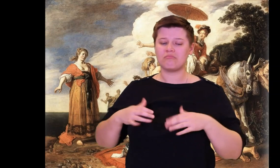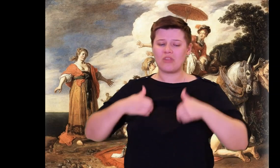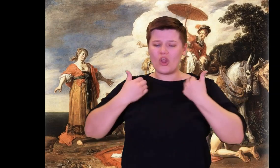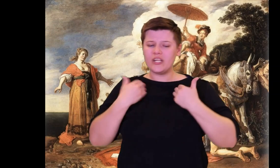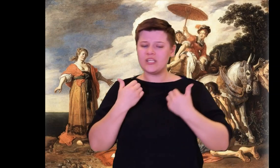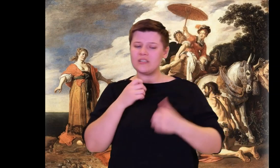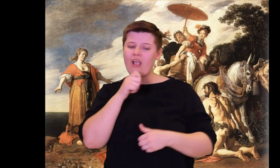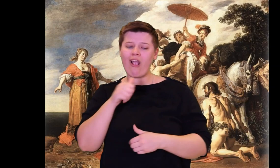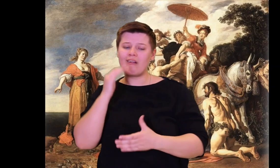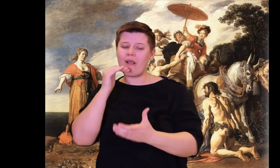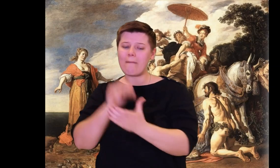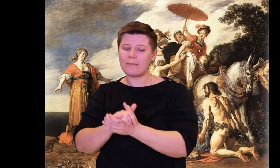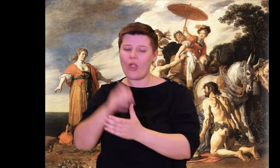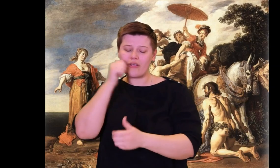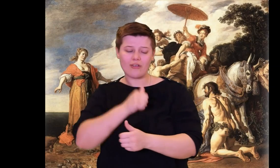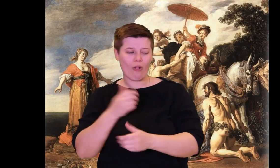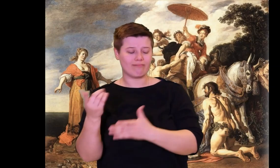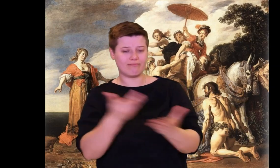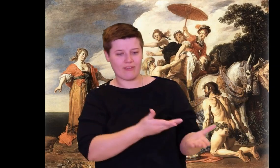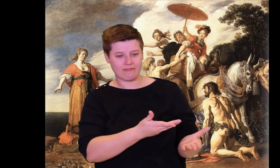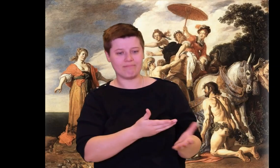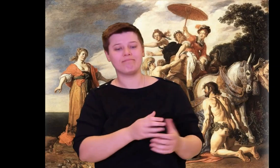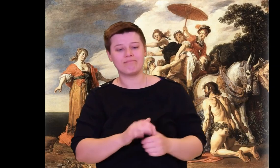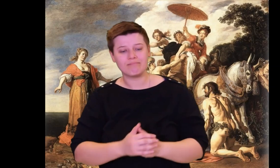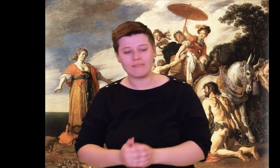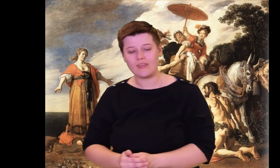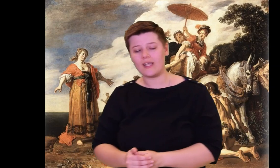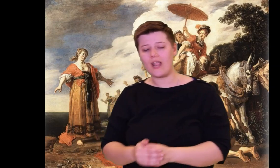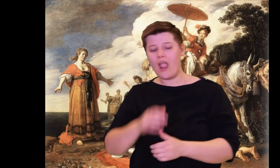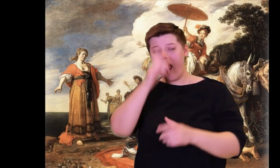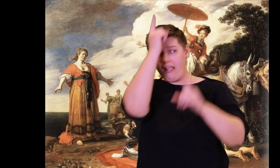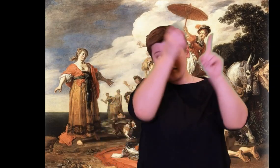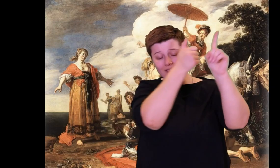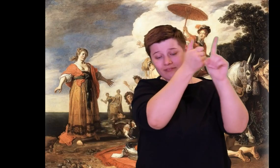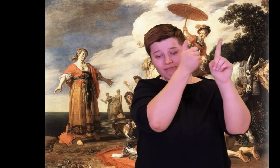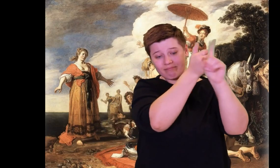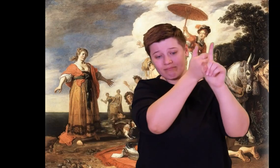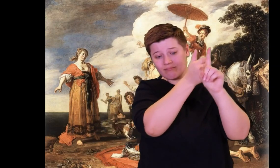had given him, Athena made him look bigger and sturdier, and made his hair